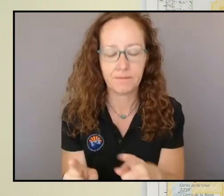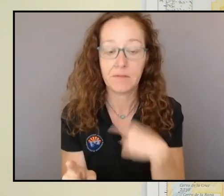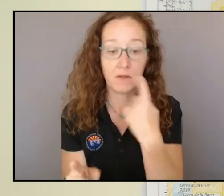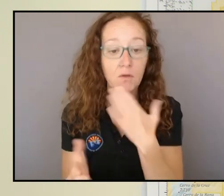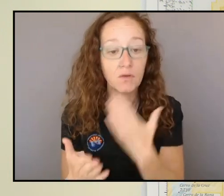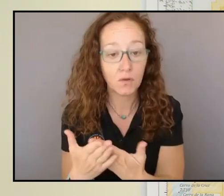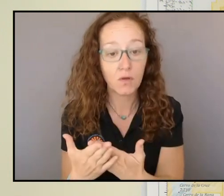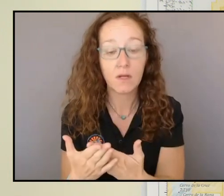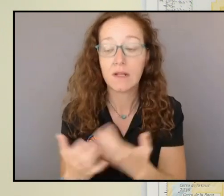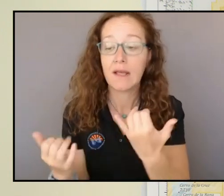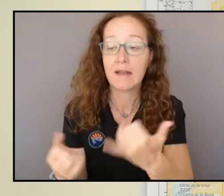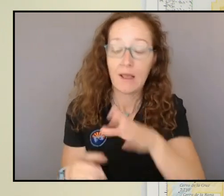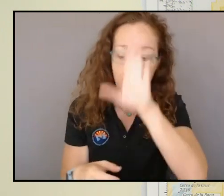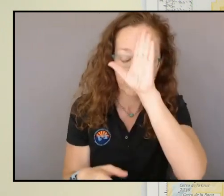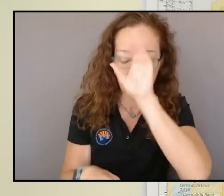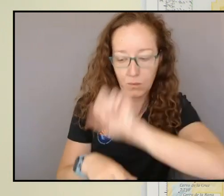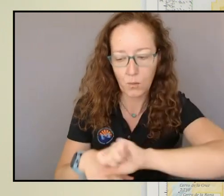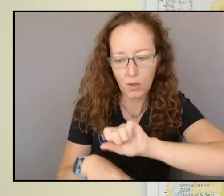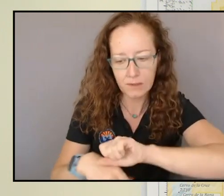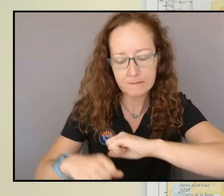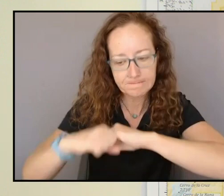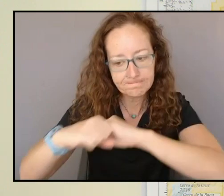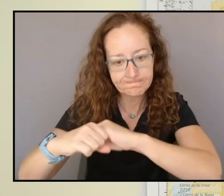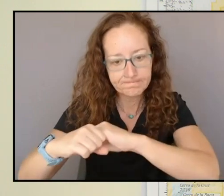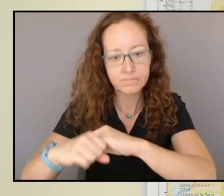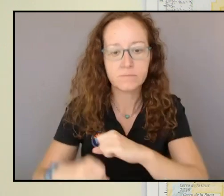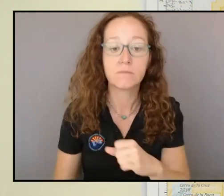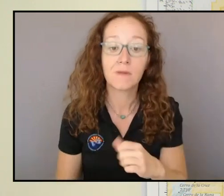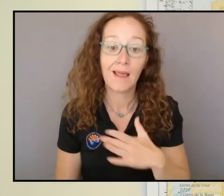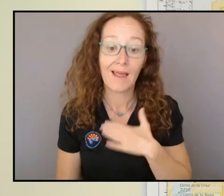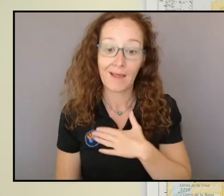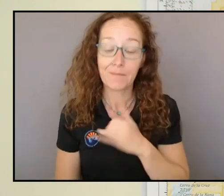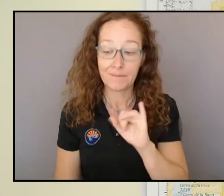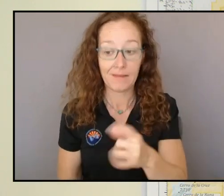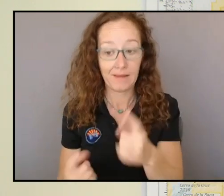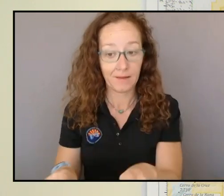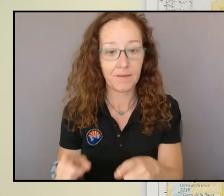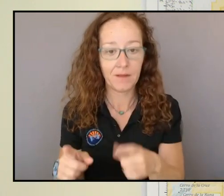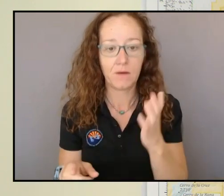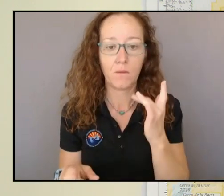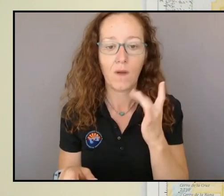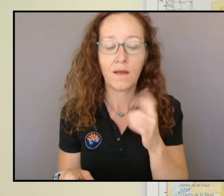we're glad to see that because when I talked about yesterday, I talked about this west facing aspect. About fire